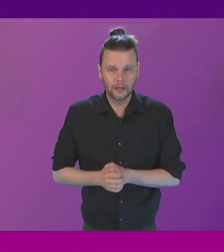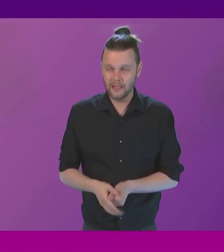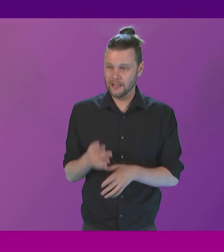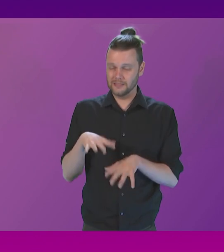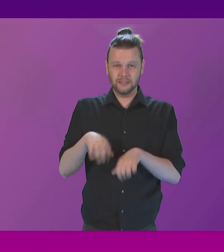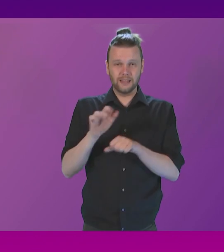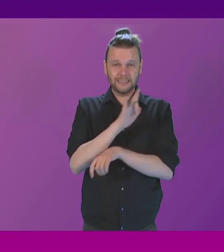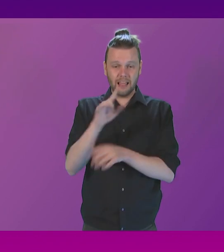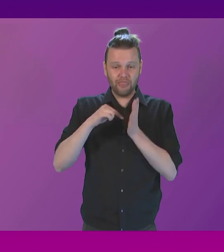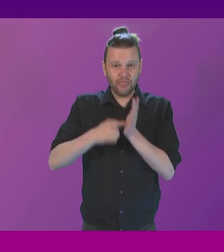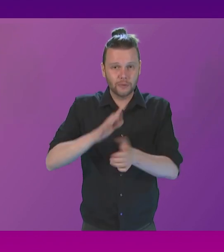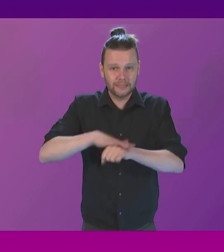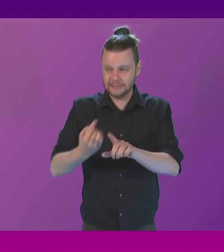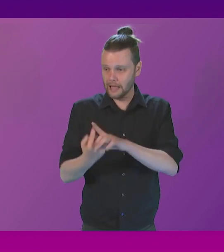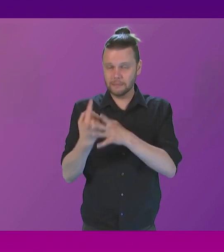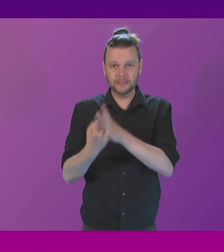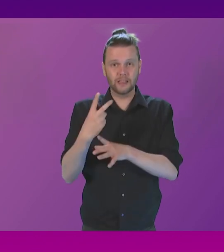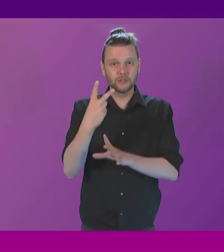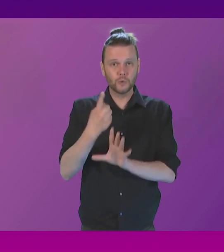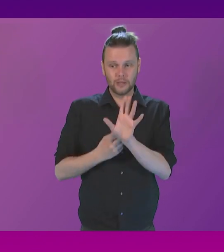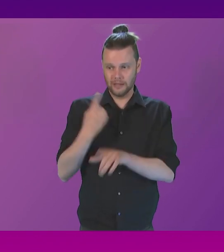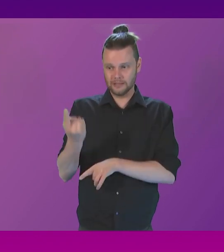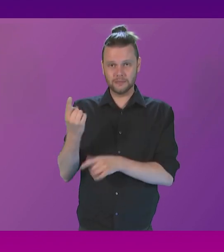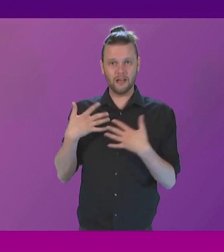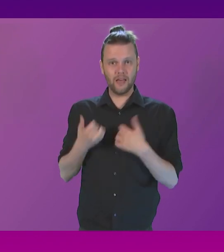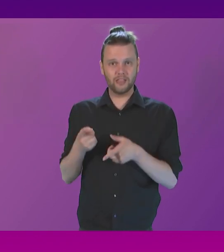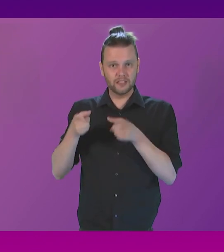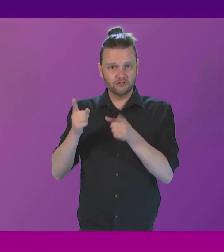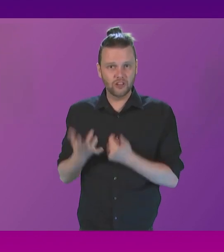10,000 times during the two years when he was health secretary. Those red flags have